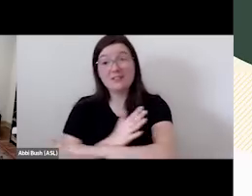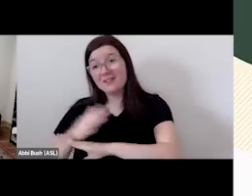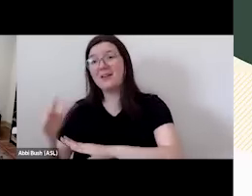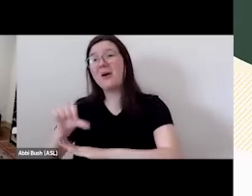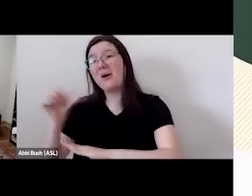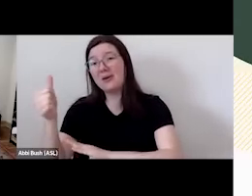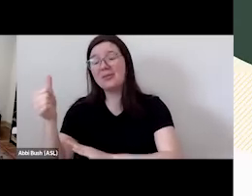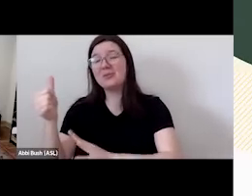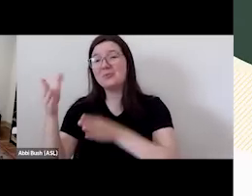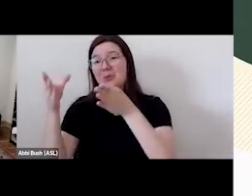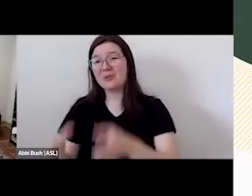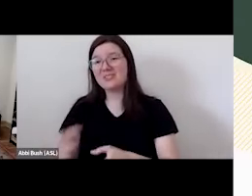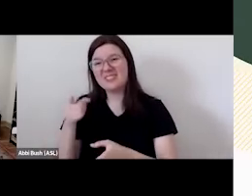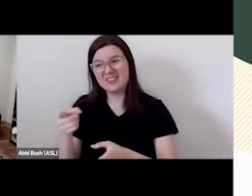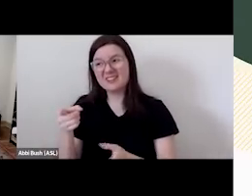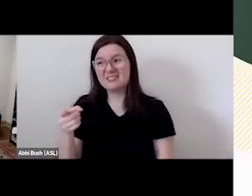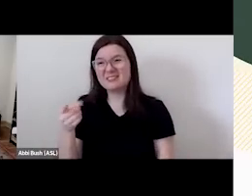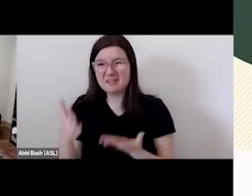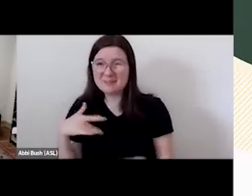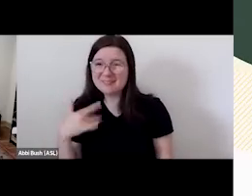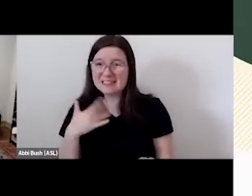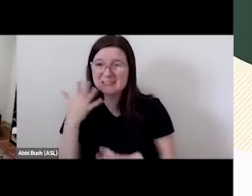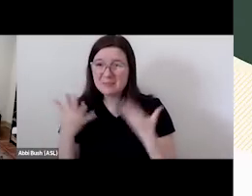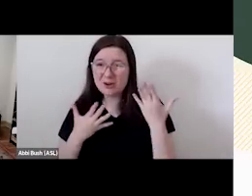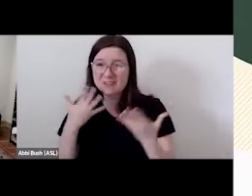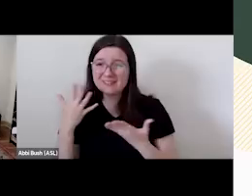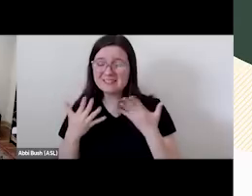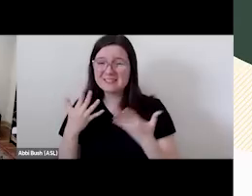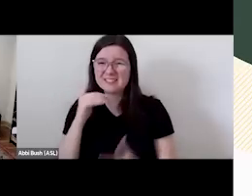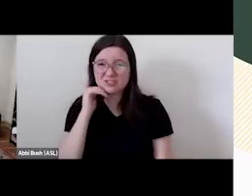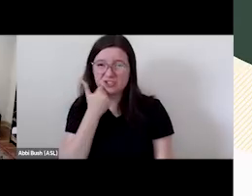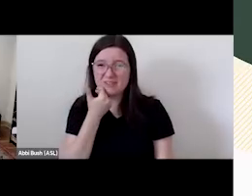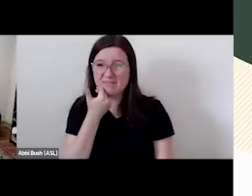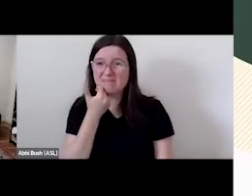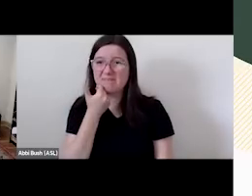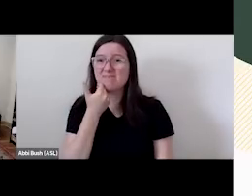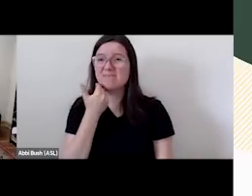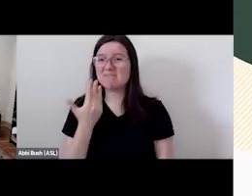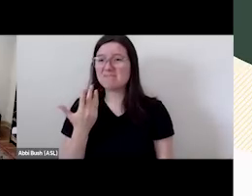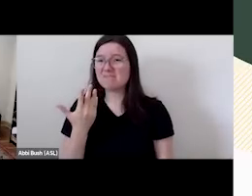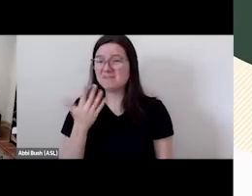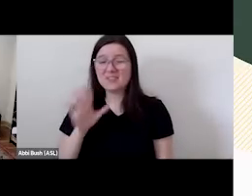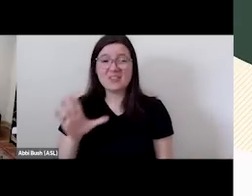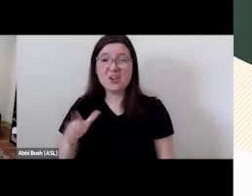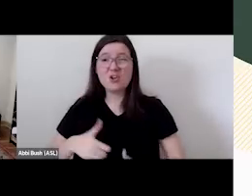who is quite embarrassed, has a lot of shame with how their living situation has developed over time,